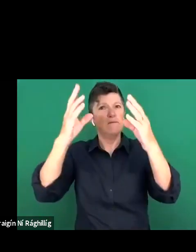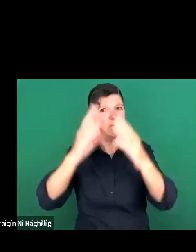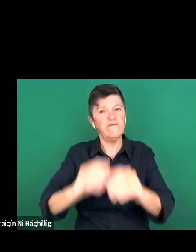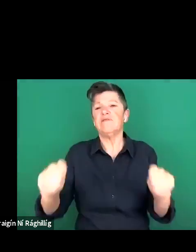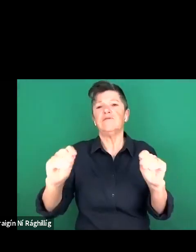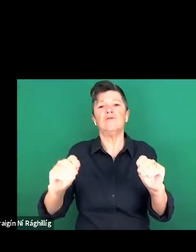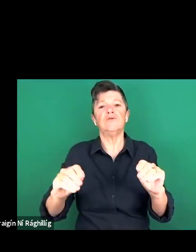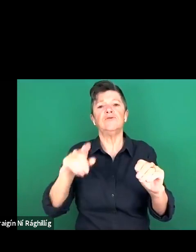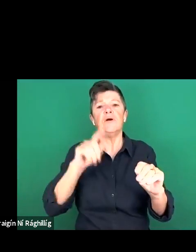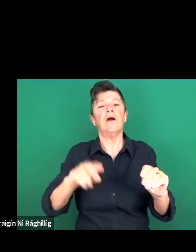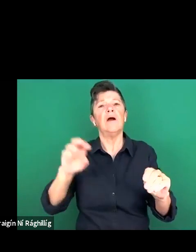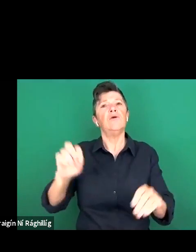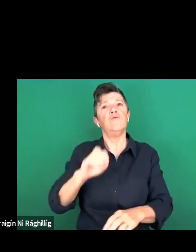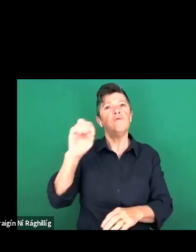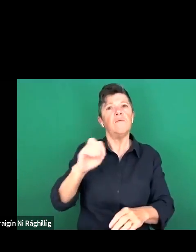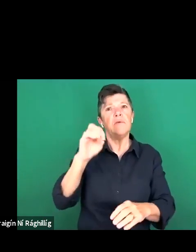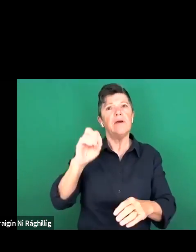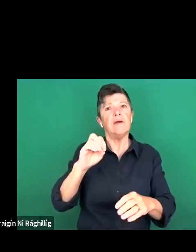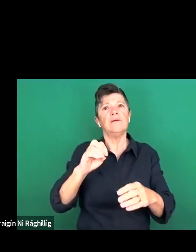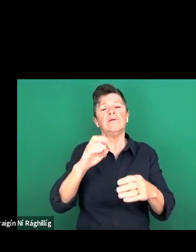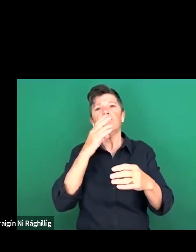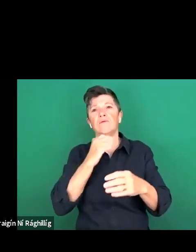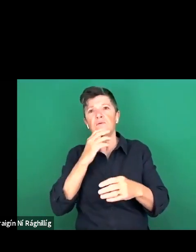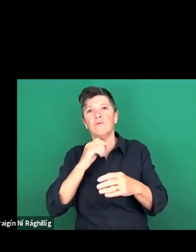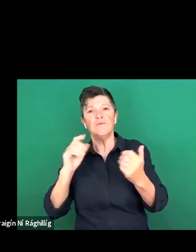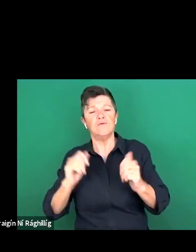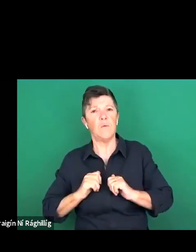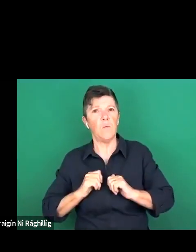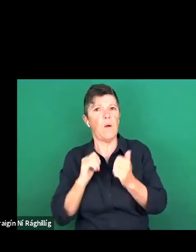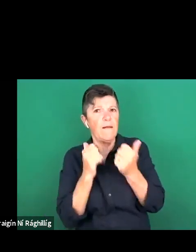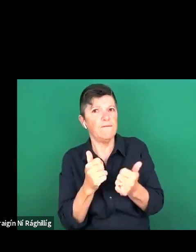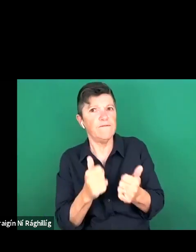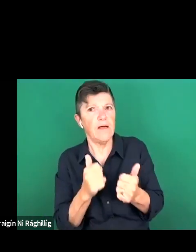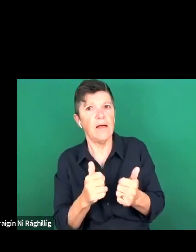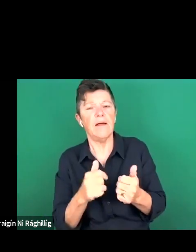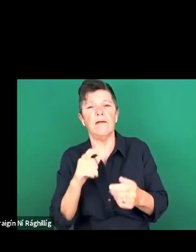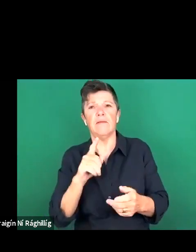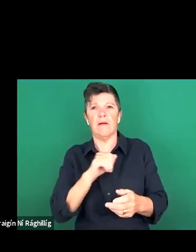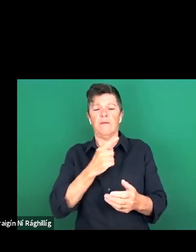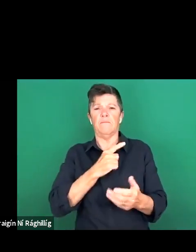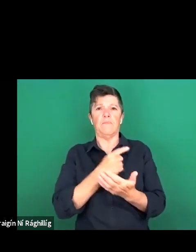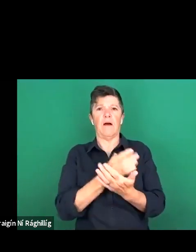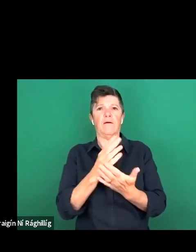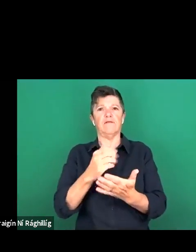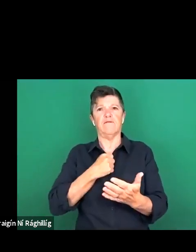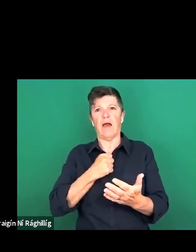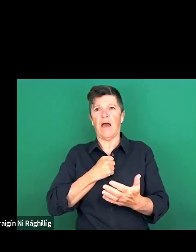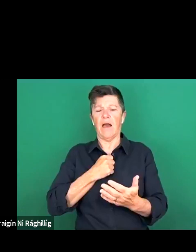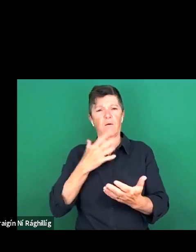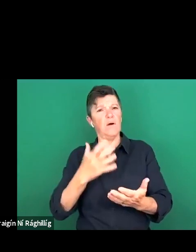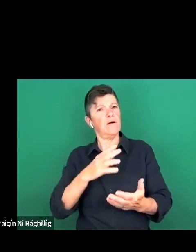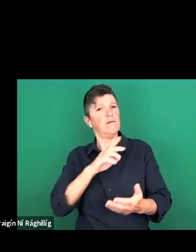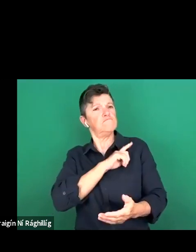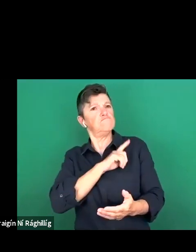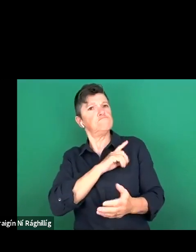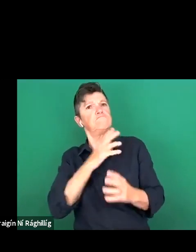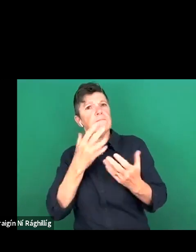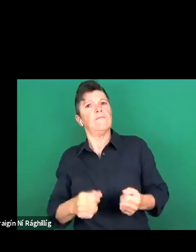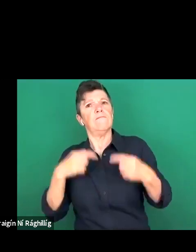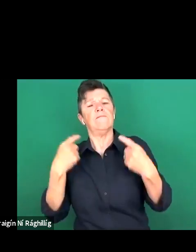which cannot be analysed without taking the connected histories in to consideration. Through